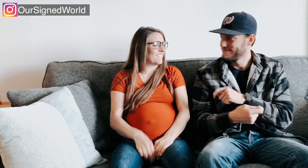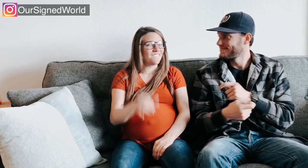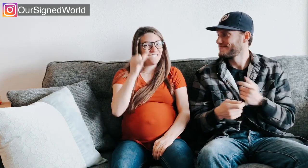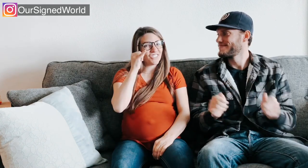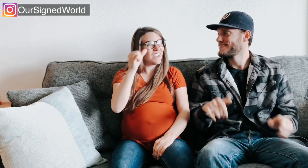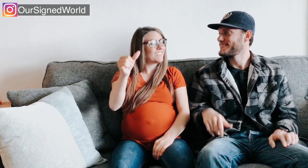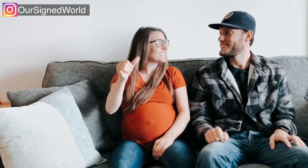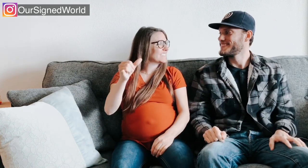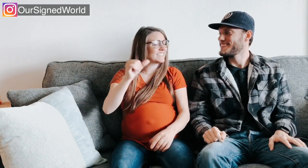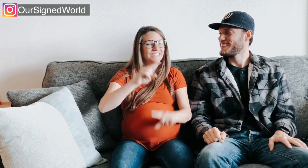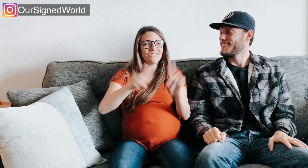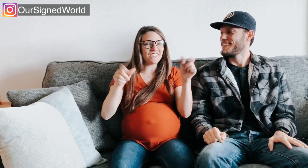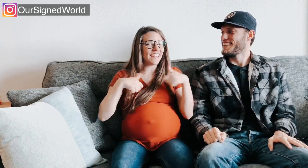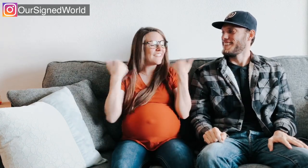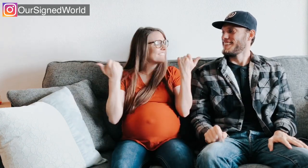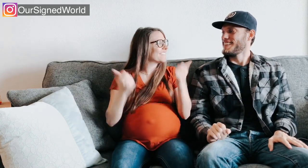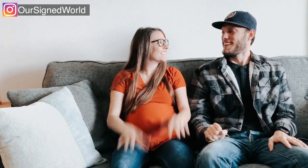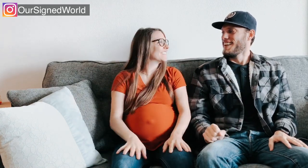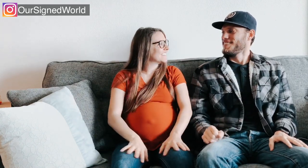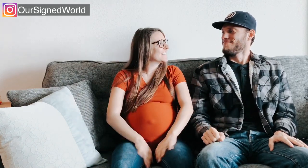Forever. A different life.